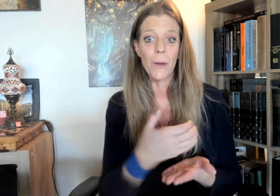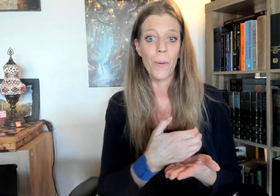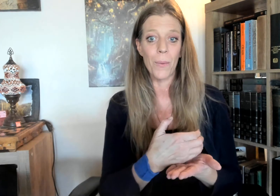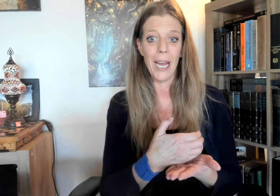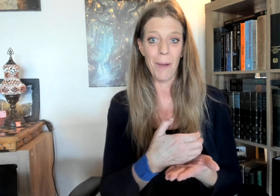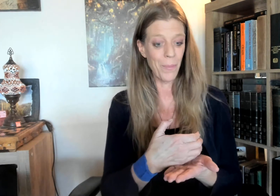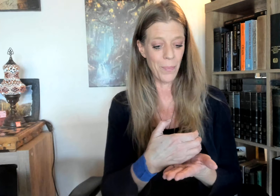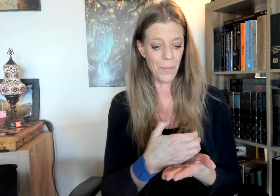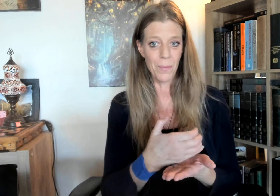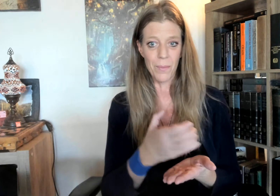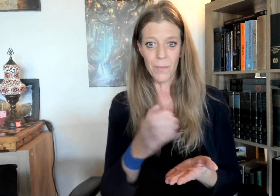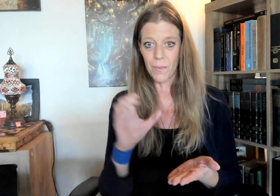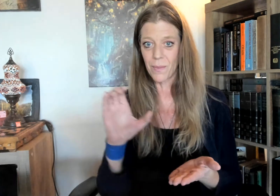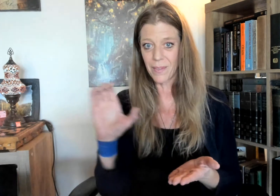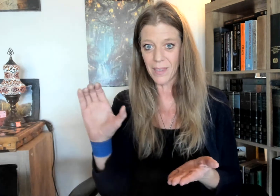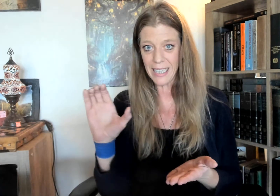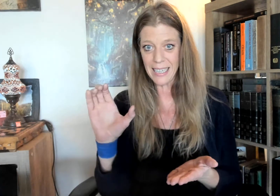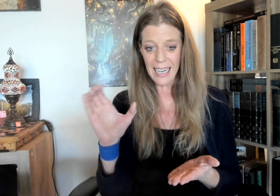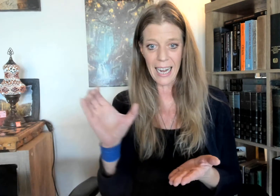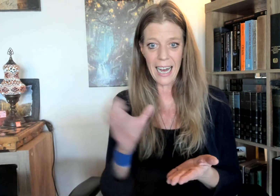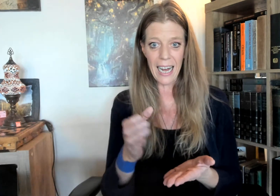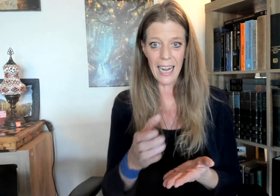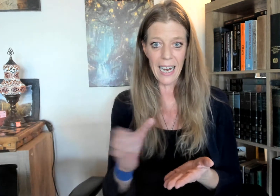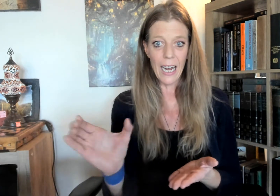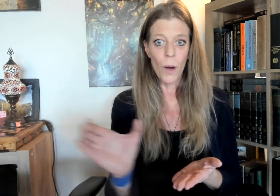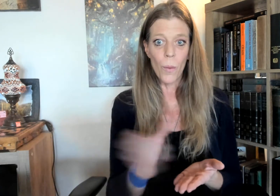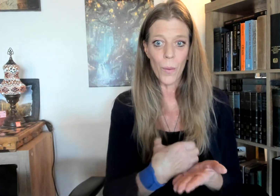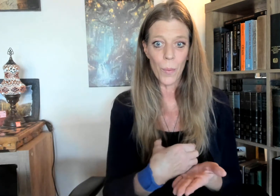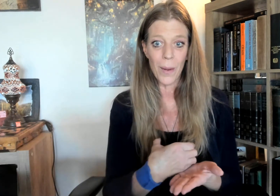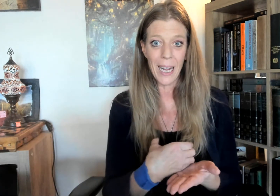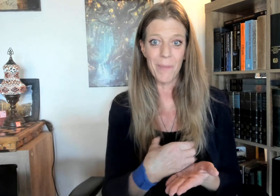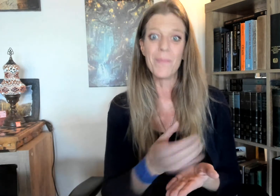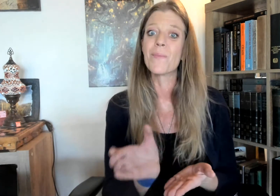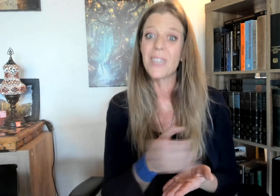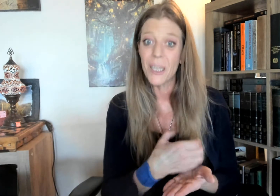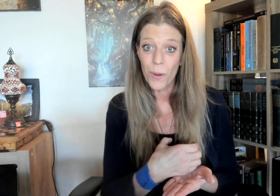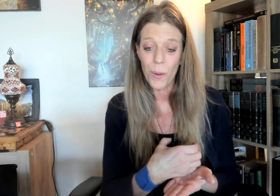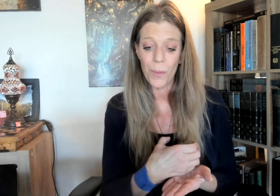CREAM. It's a C-Hand. CREAM. CREAM.